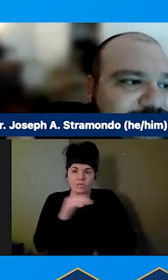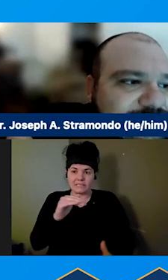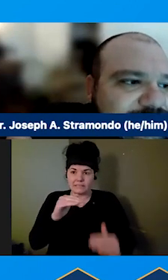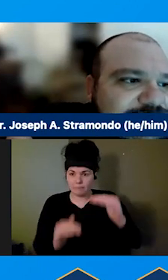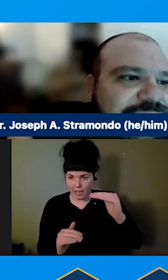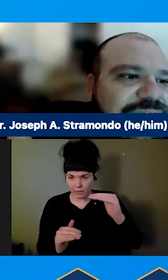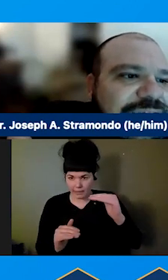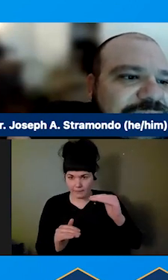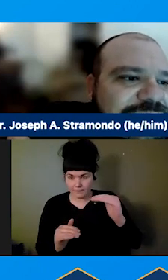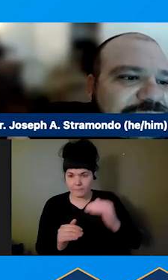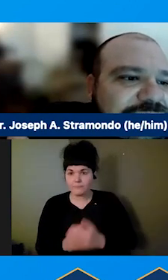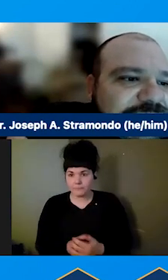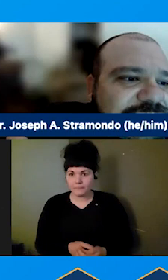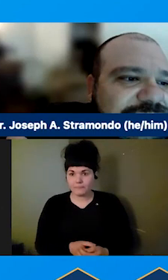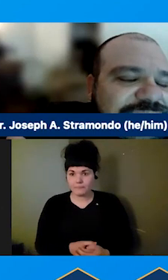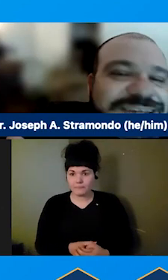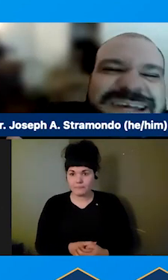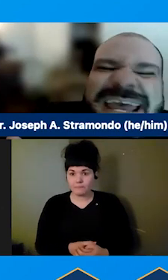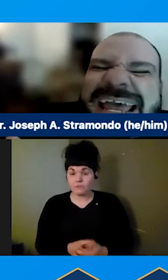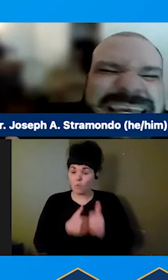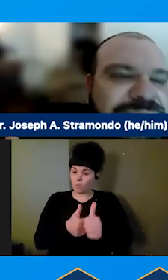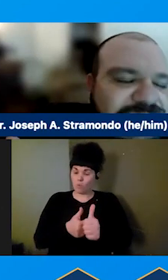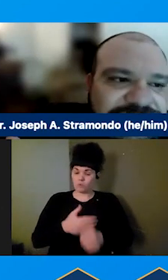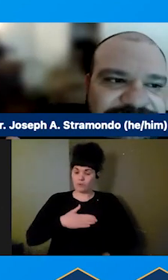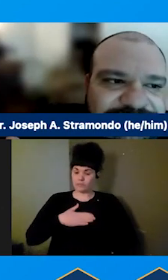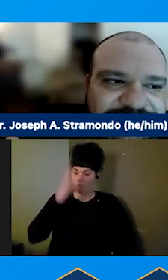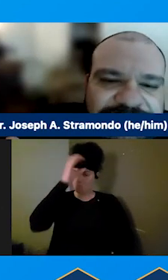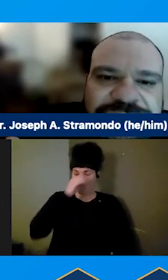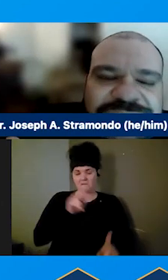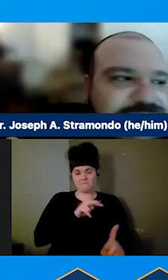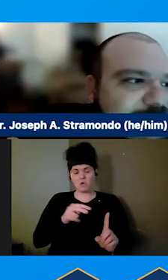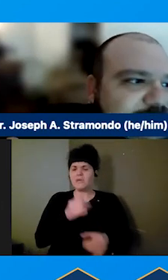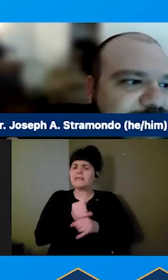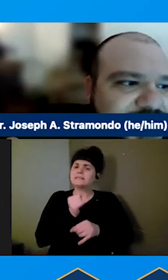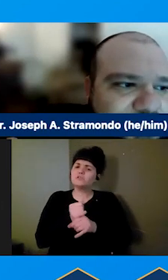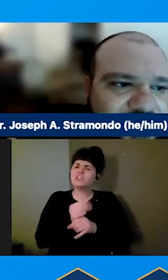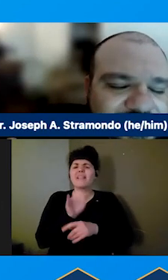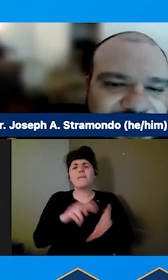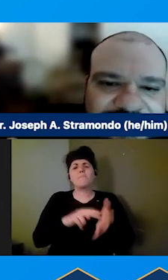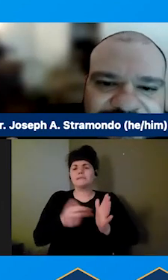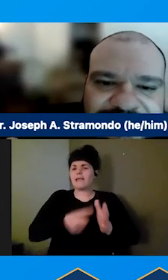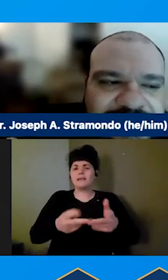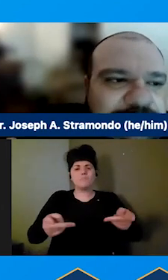according to my view, an institution is any place with